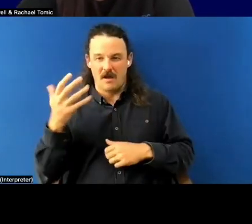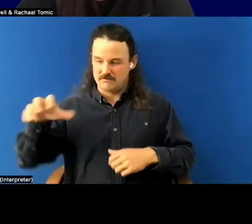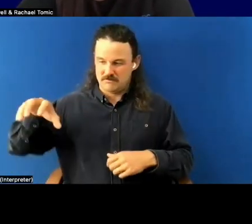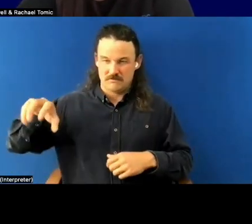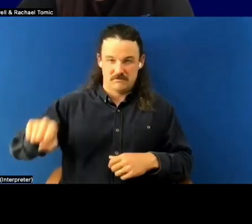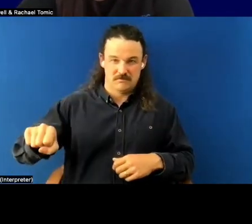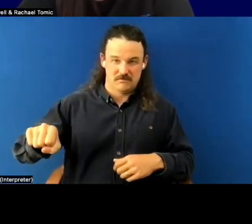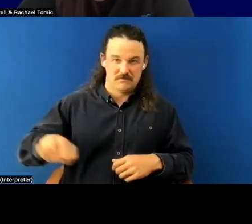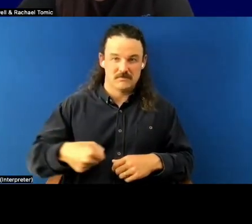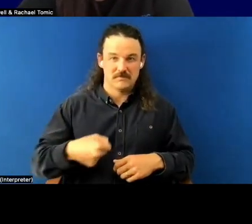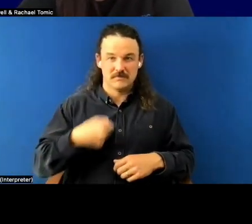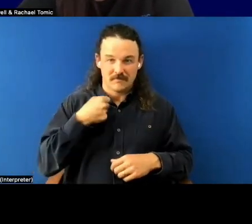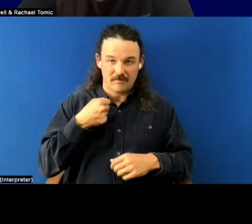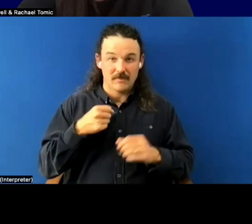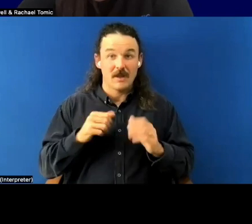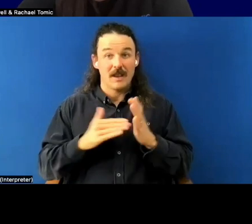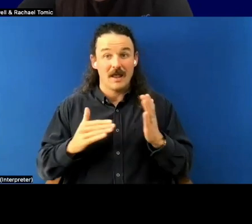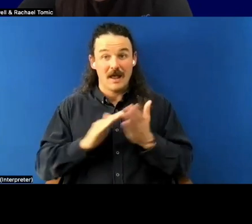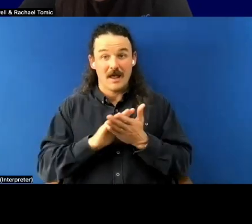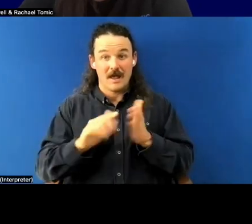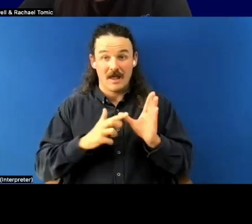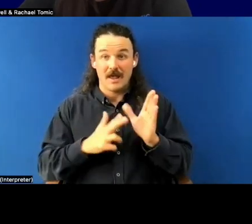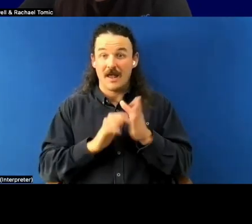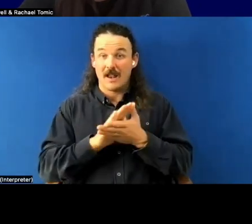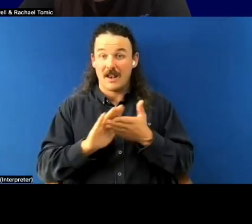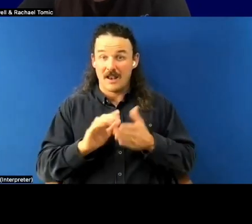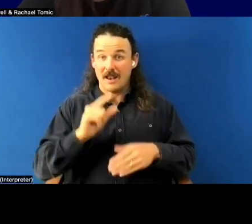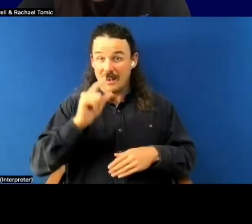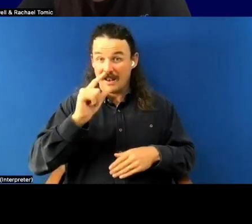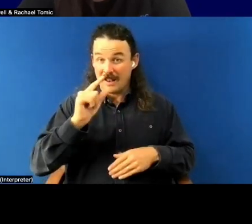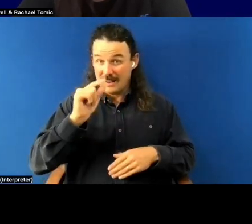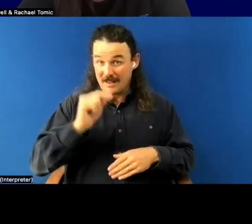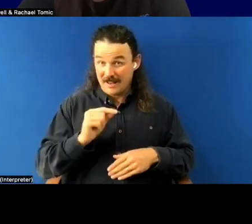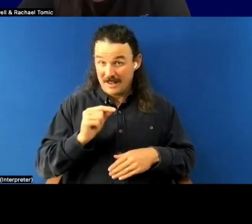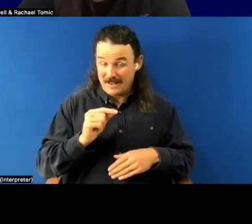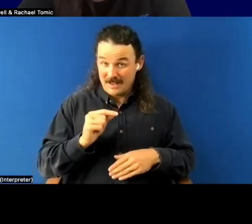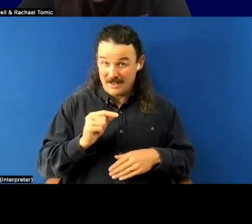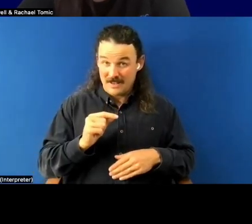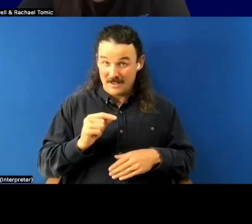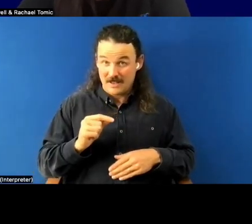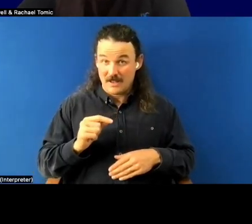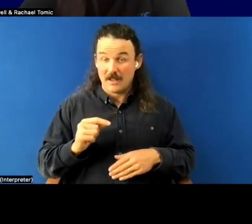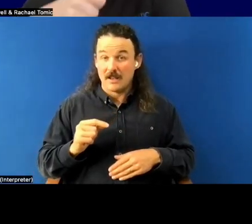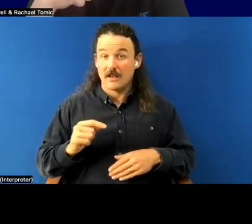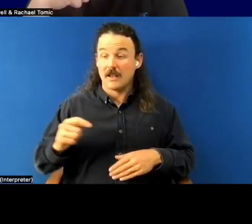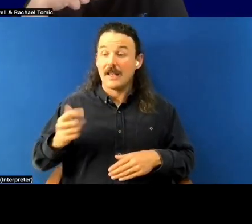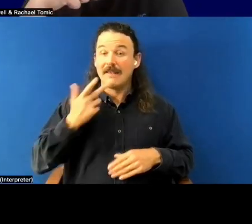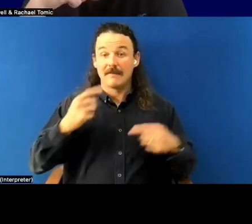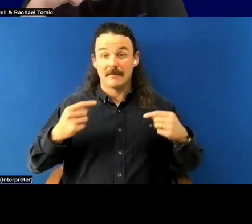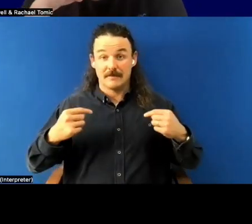spoon of yoghurt or custard from about 15 centimetres away from her mouth into her mouth,